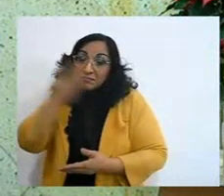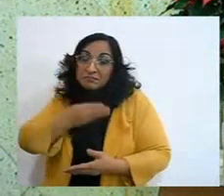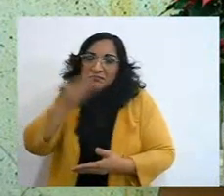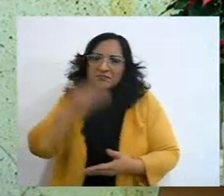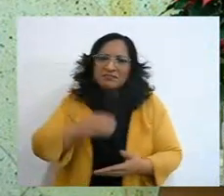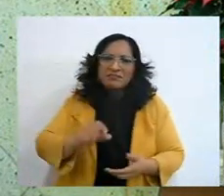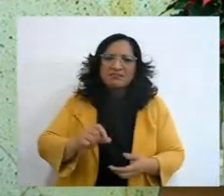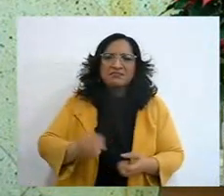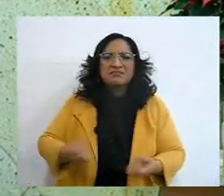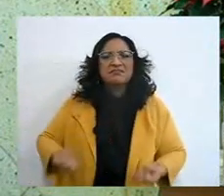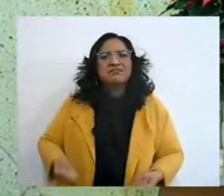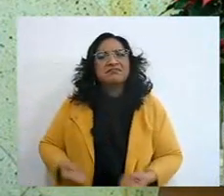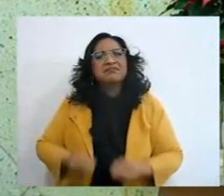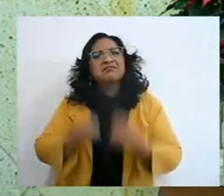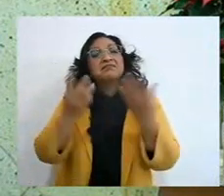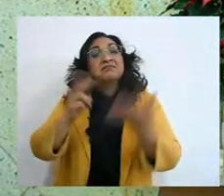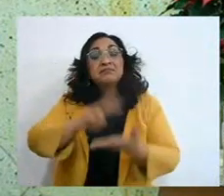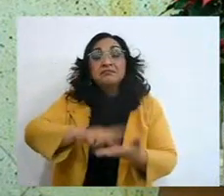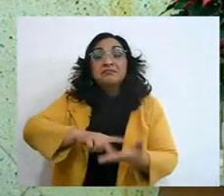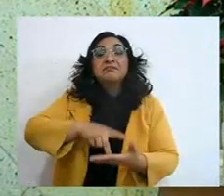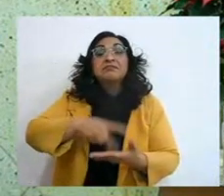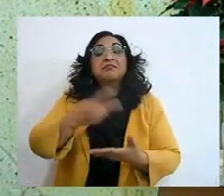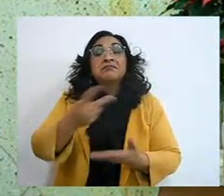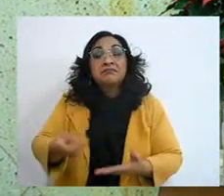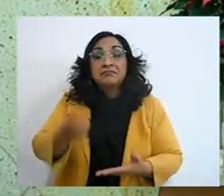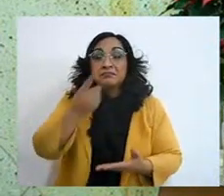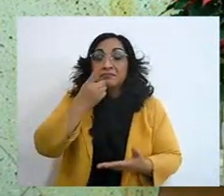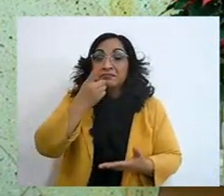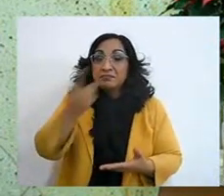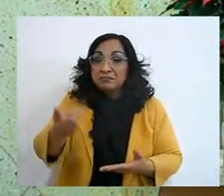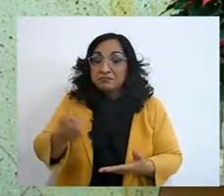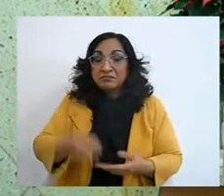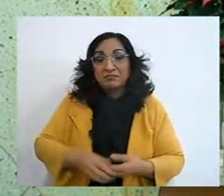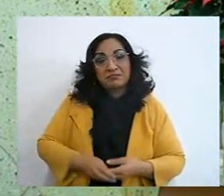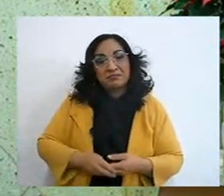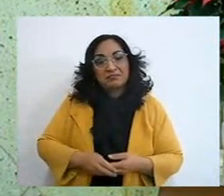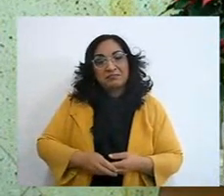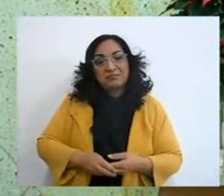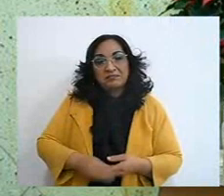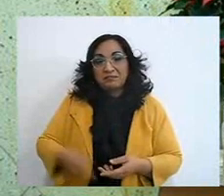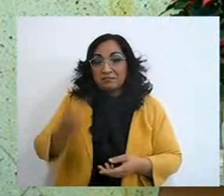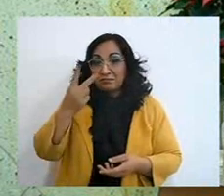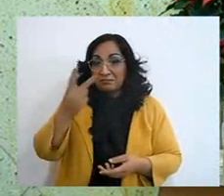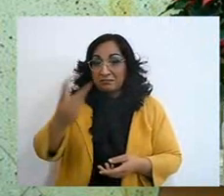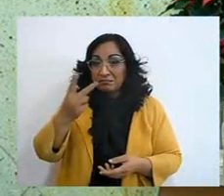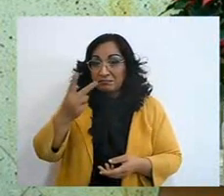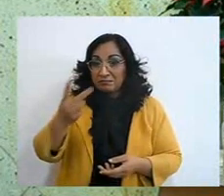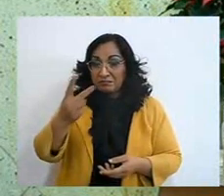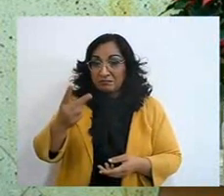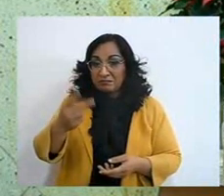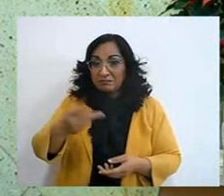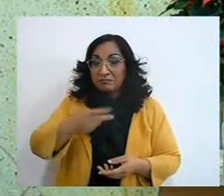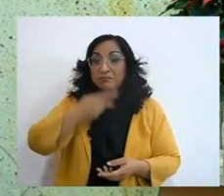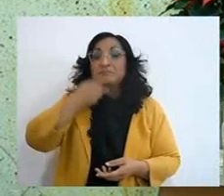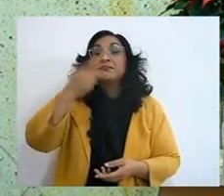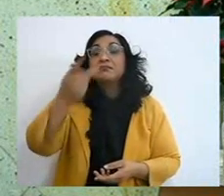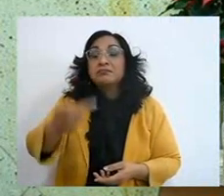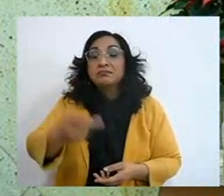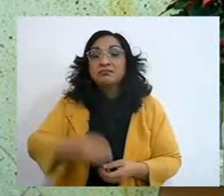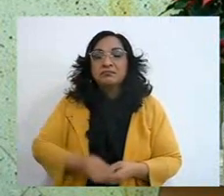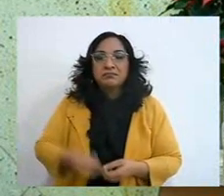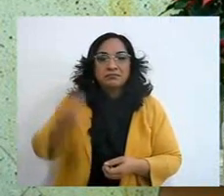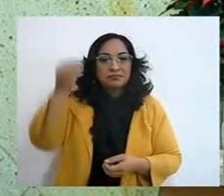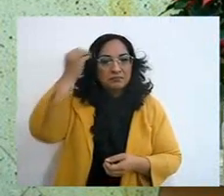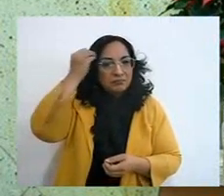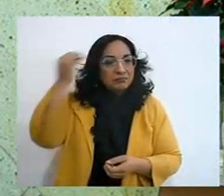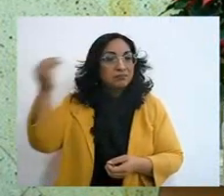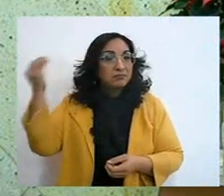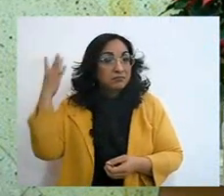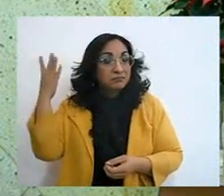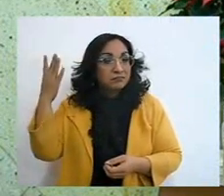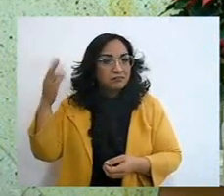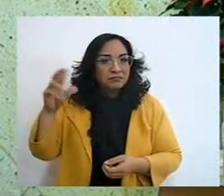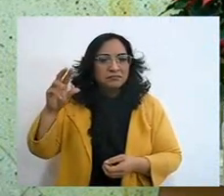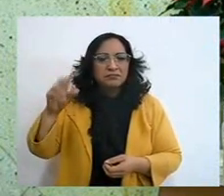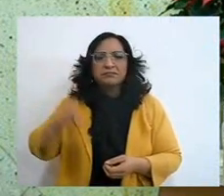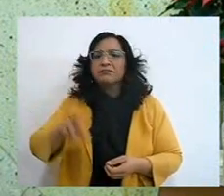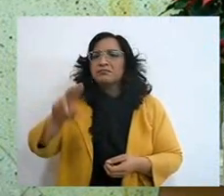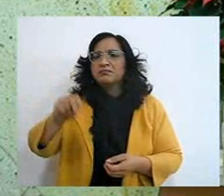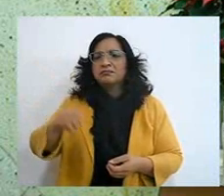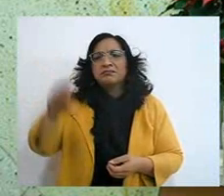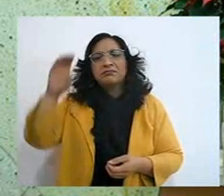How many times are these two words mentioned in the Word of the Lord: oblivion and disbelief?